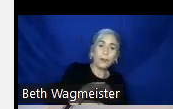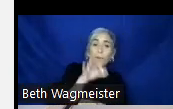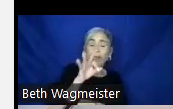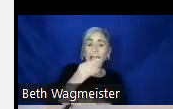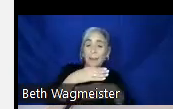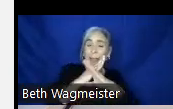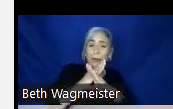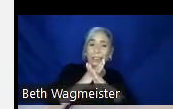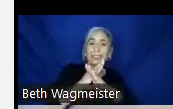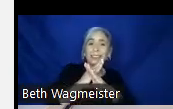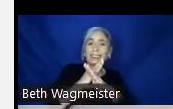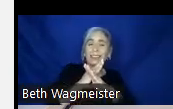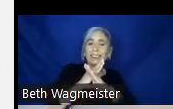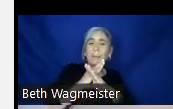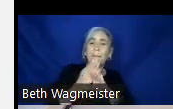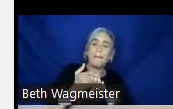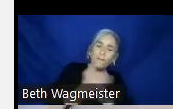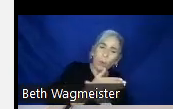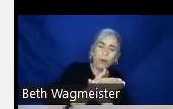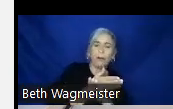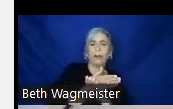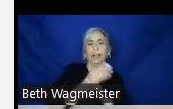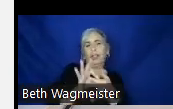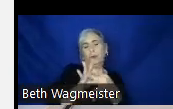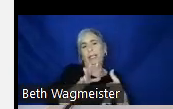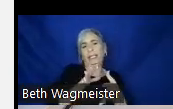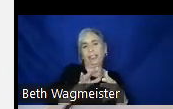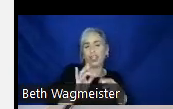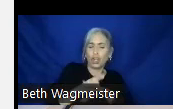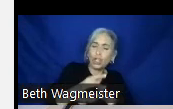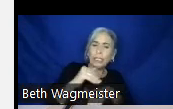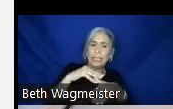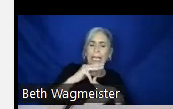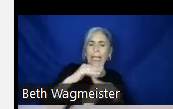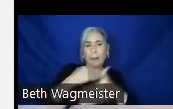if you can move that to earlier in the process. Because then, later in the process, you can focus